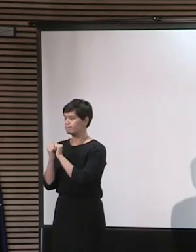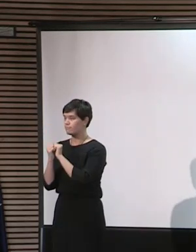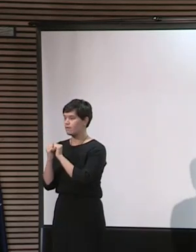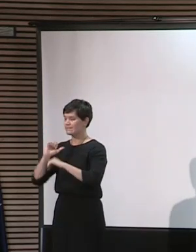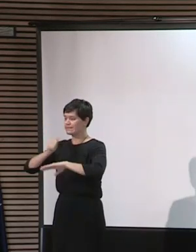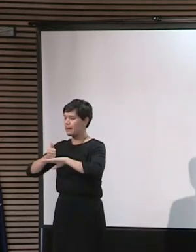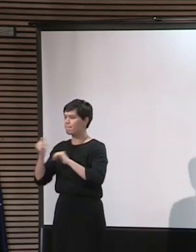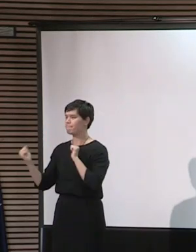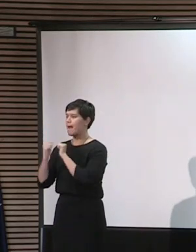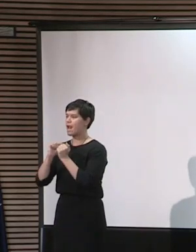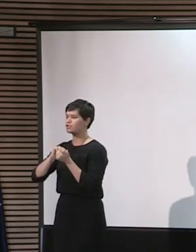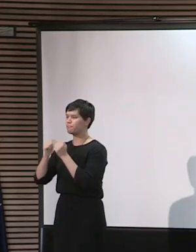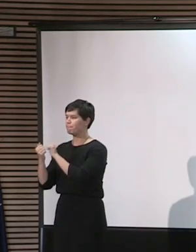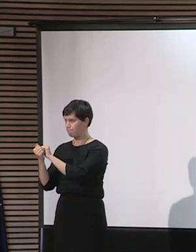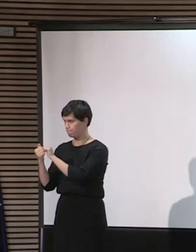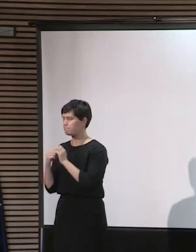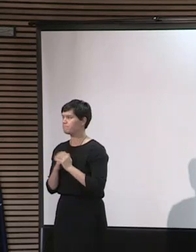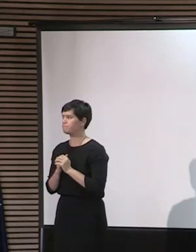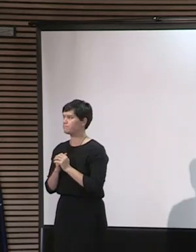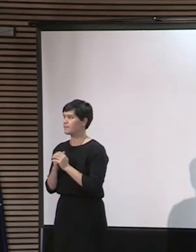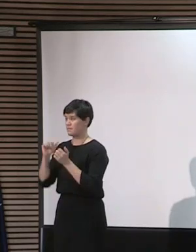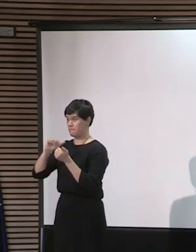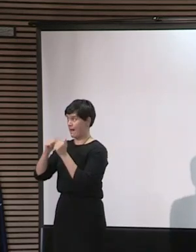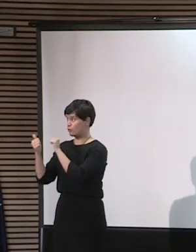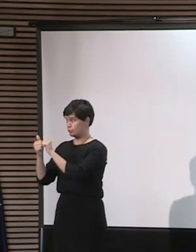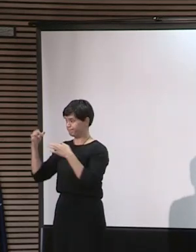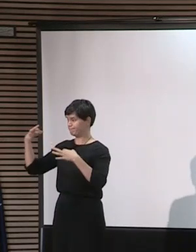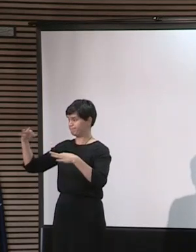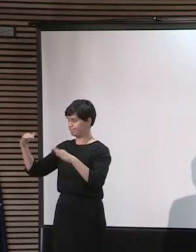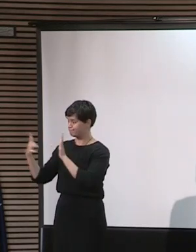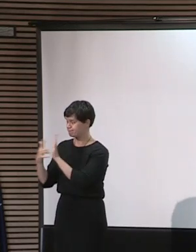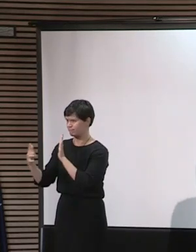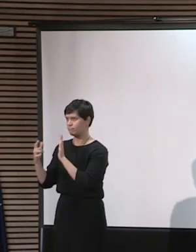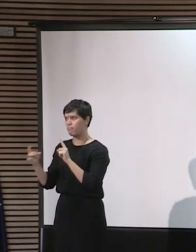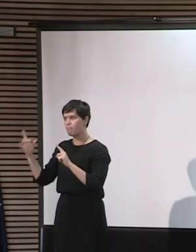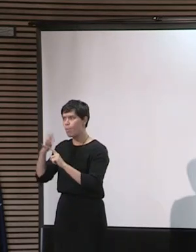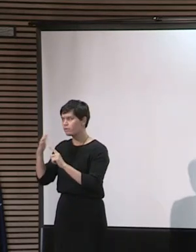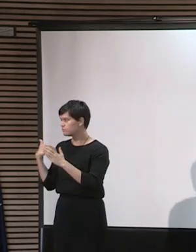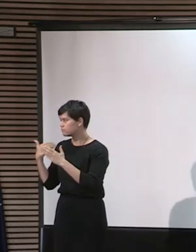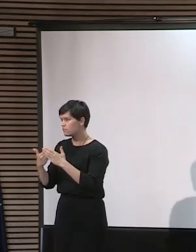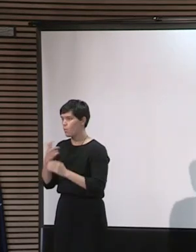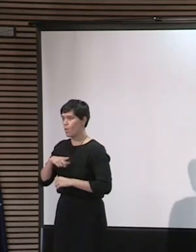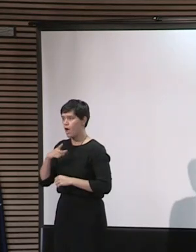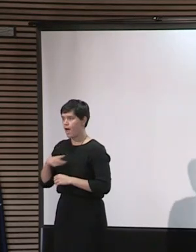1-year anniversary of the New Zealand-Singapore Enhanced Partnership, underpinning